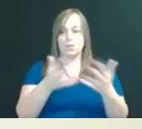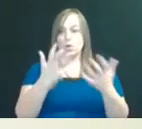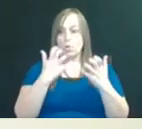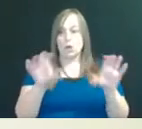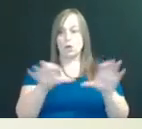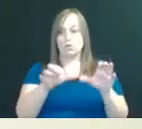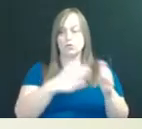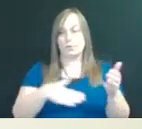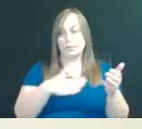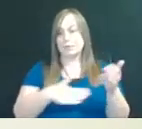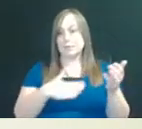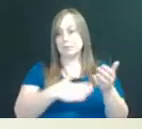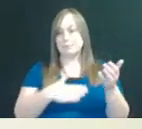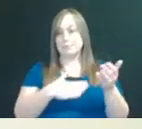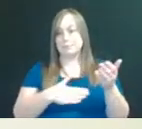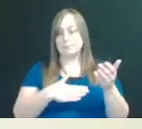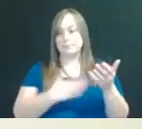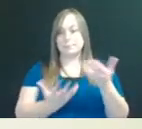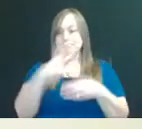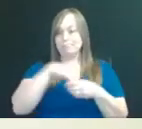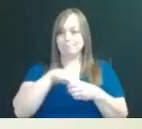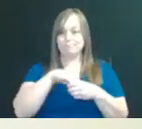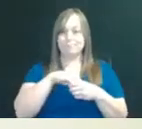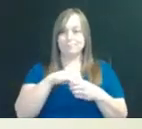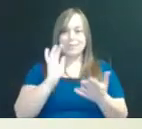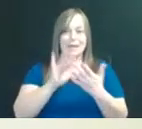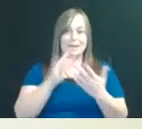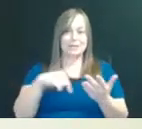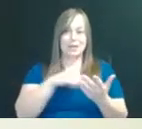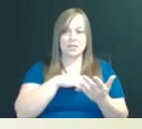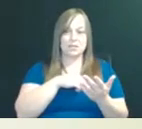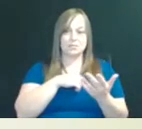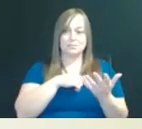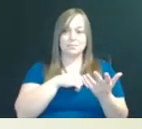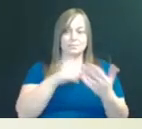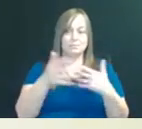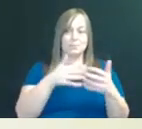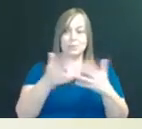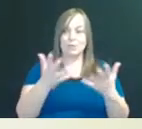So please become involved and feel free to contact us whenever you need anything.